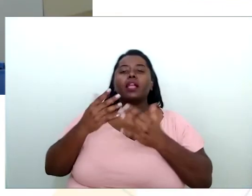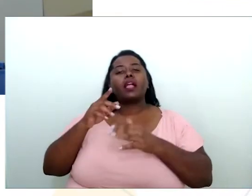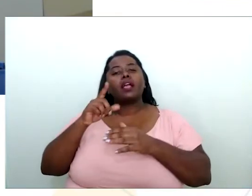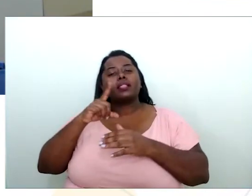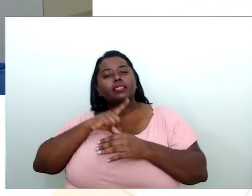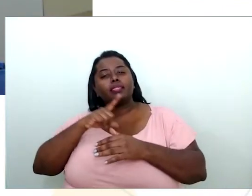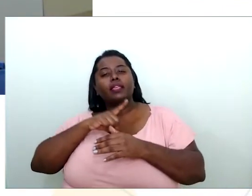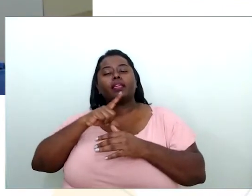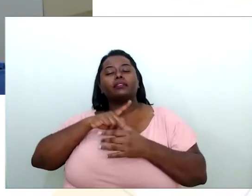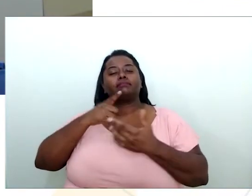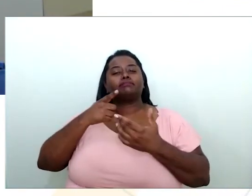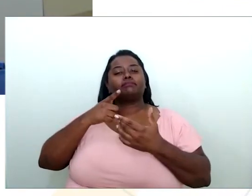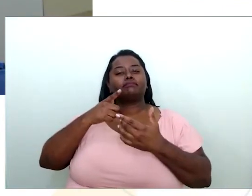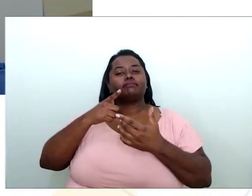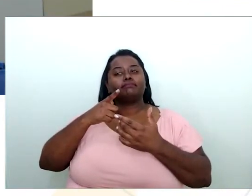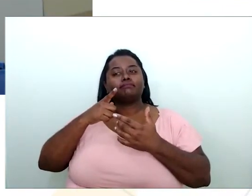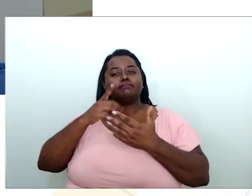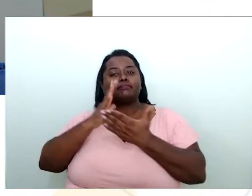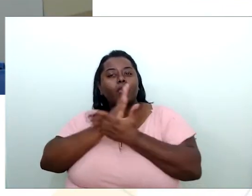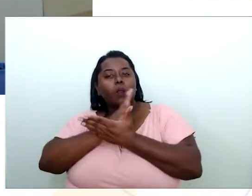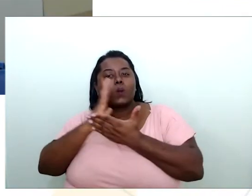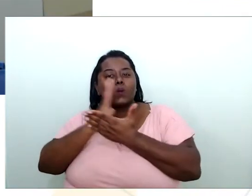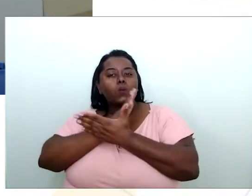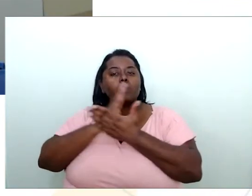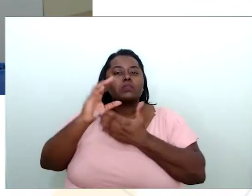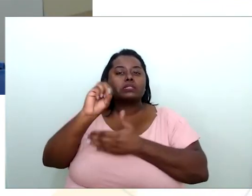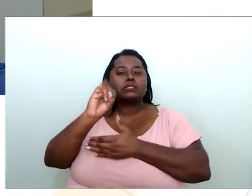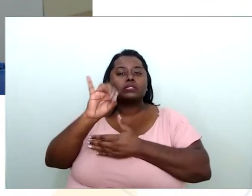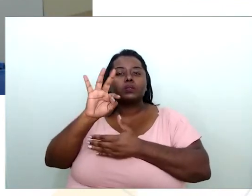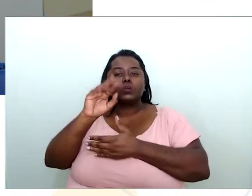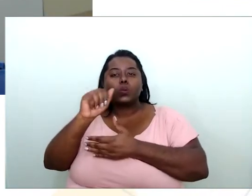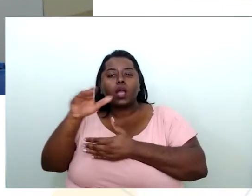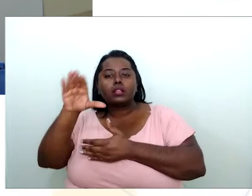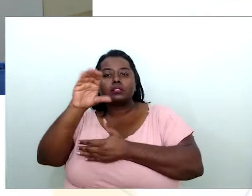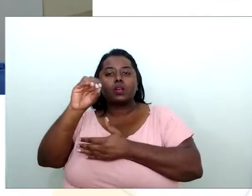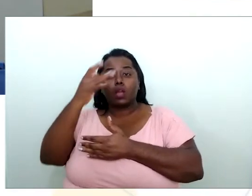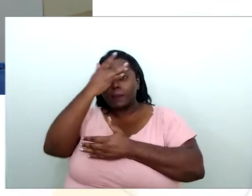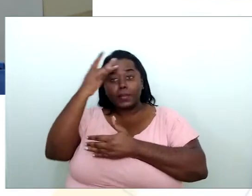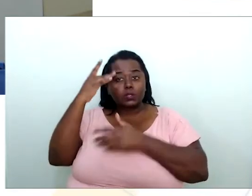kind of a situation where people have to carry out a project so you design the